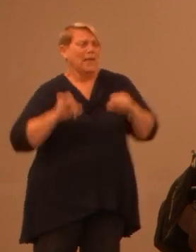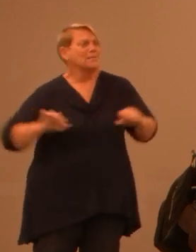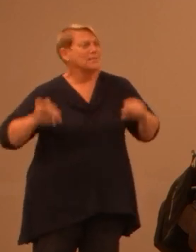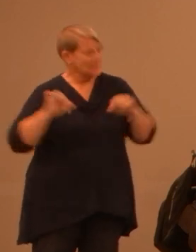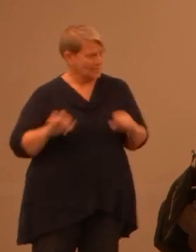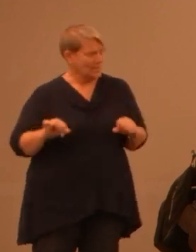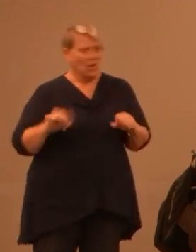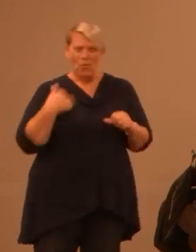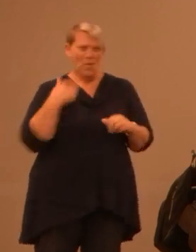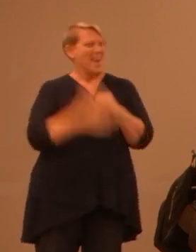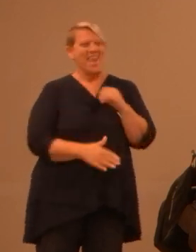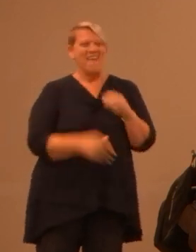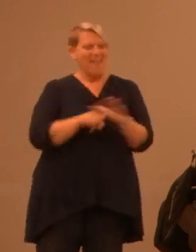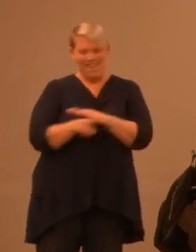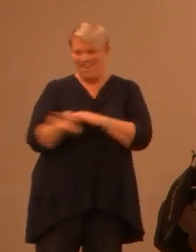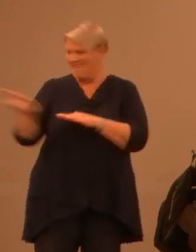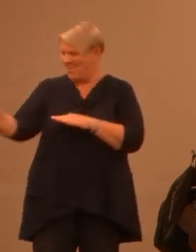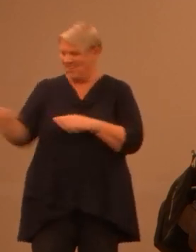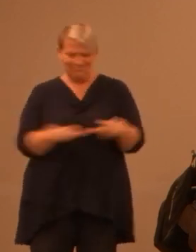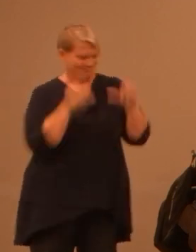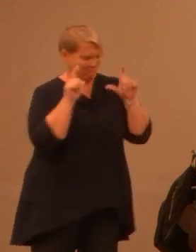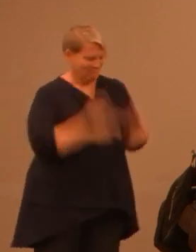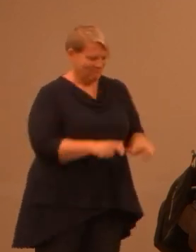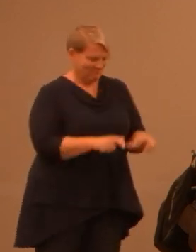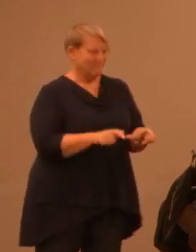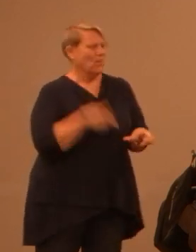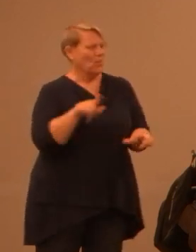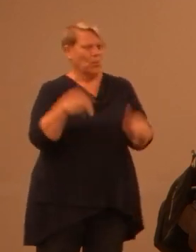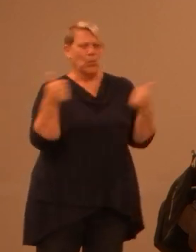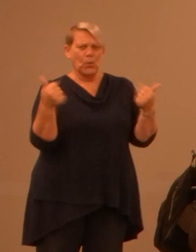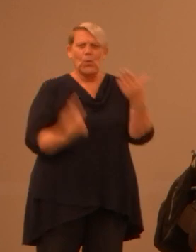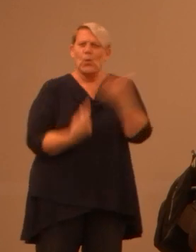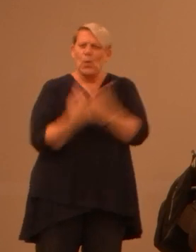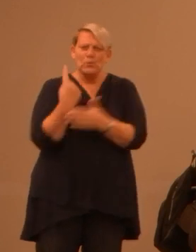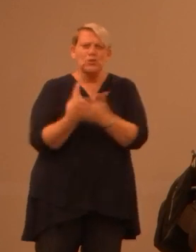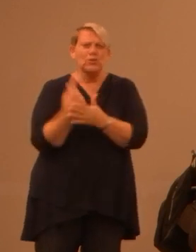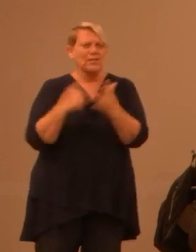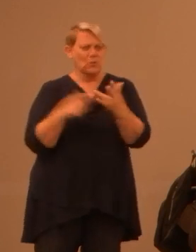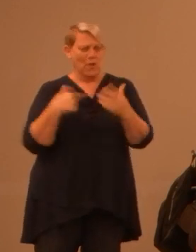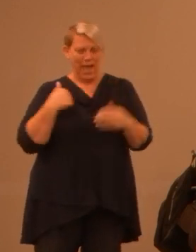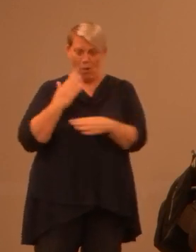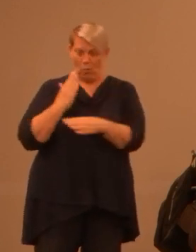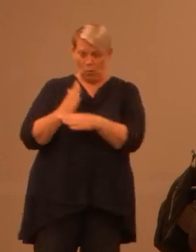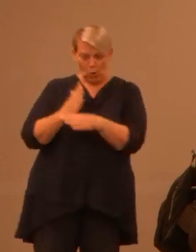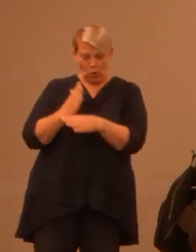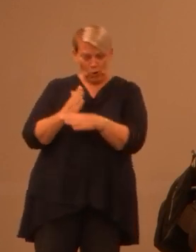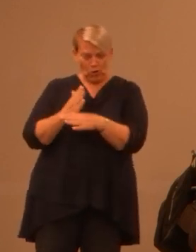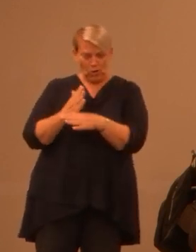leaving. This is just an opportunity to take the work we're doing to everybody